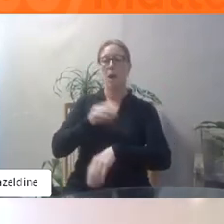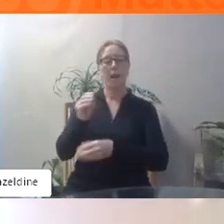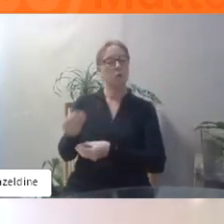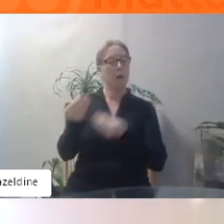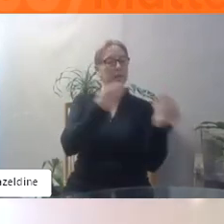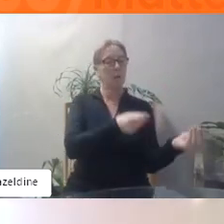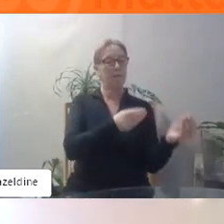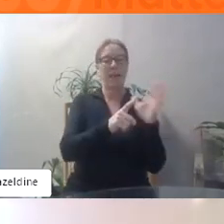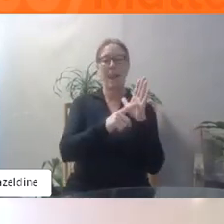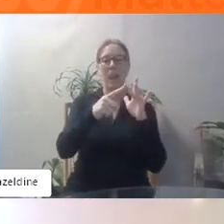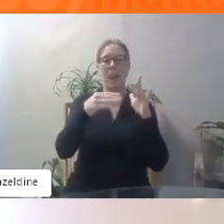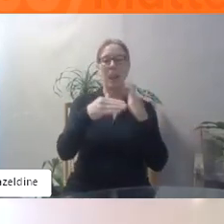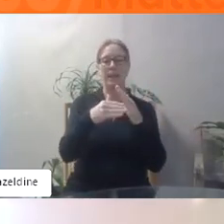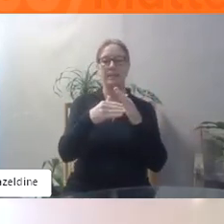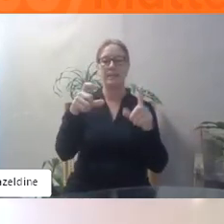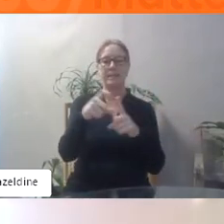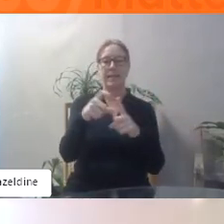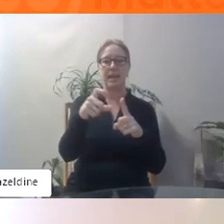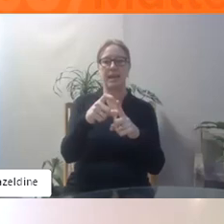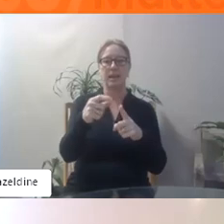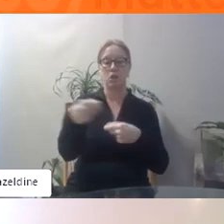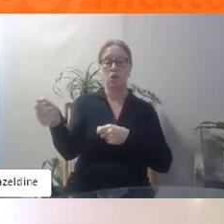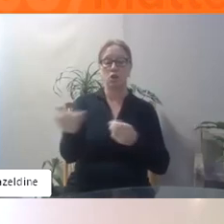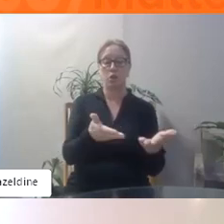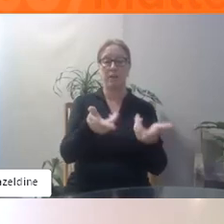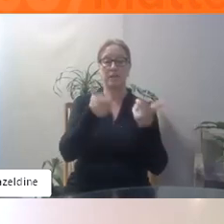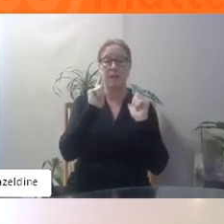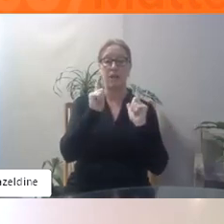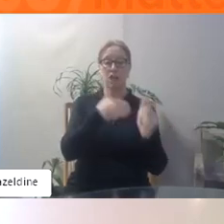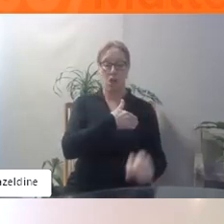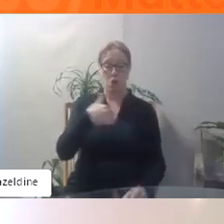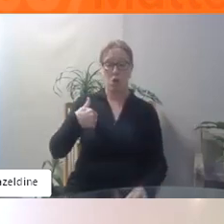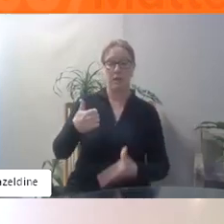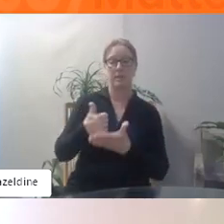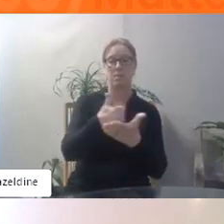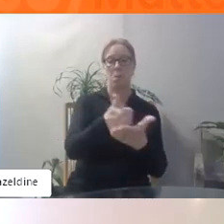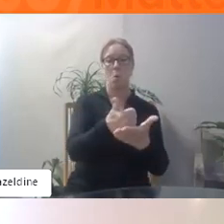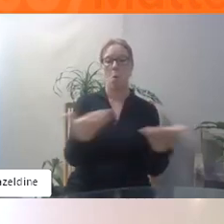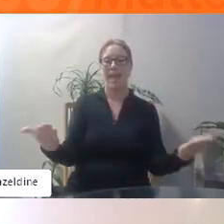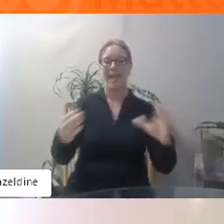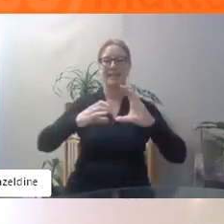Stenning who is the Service Manager For Early Supports at CCS Disability